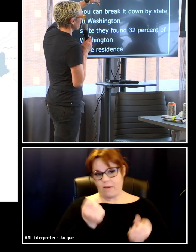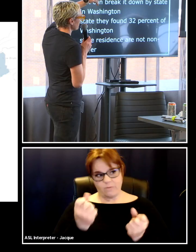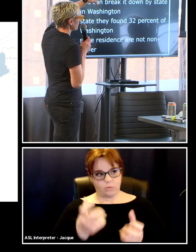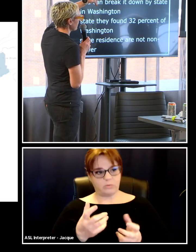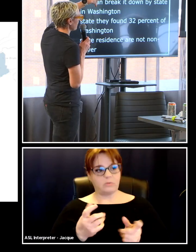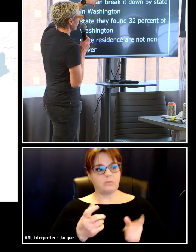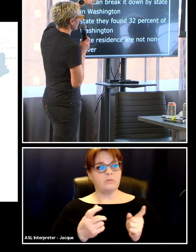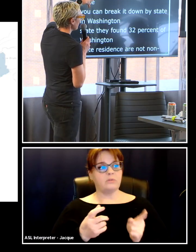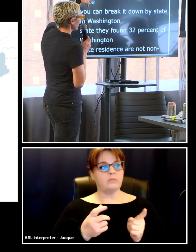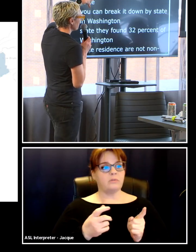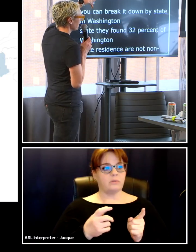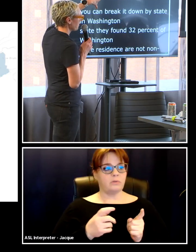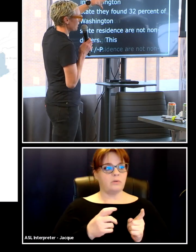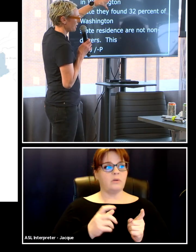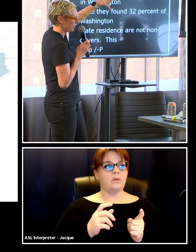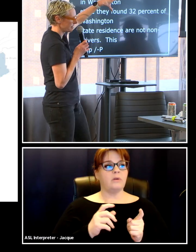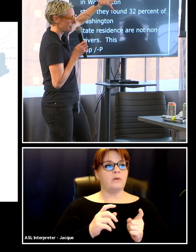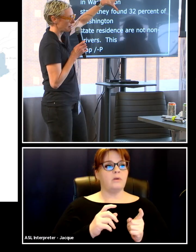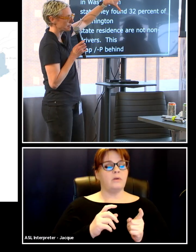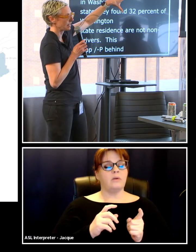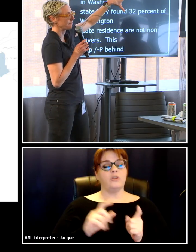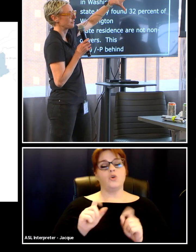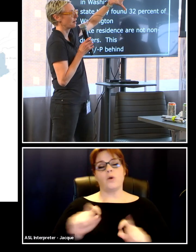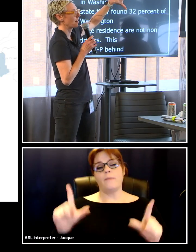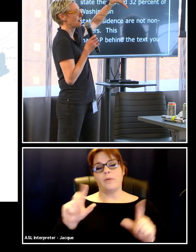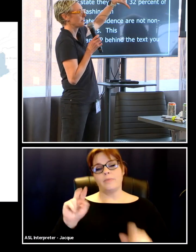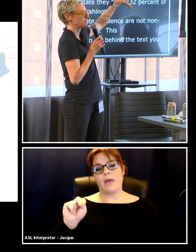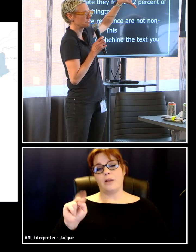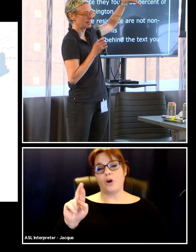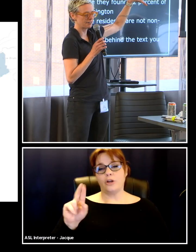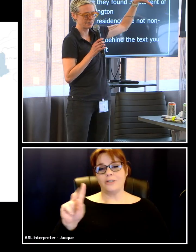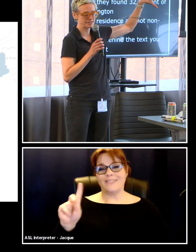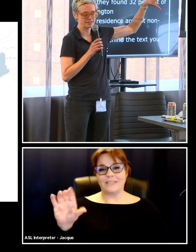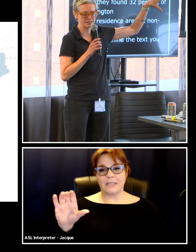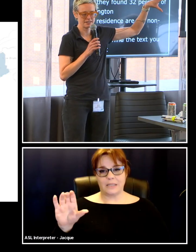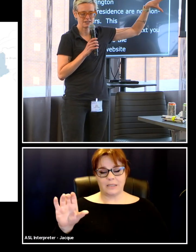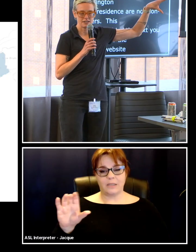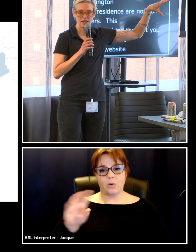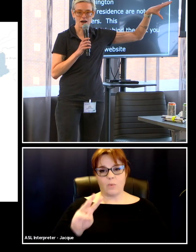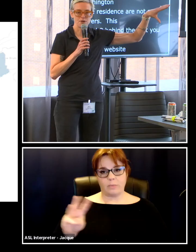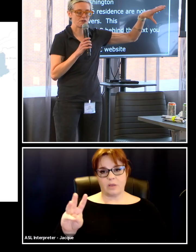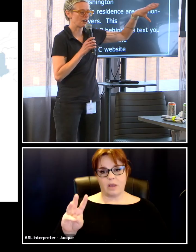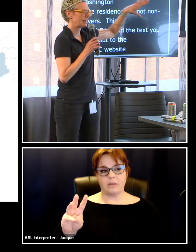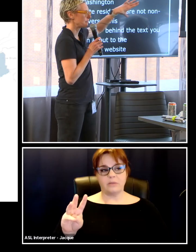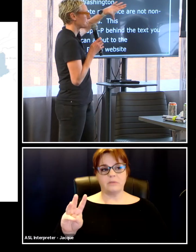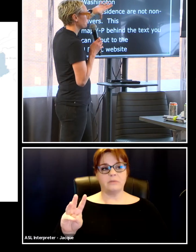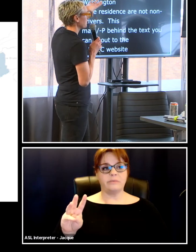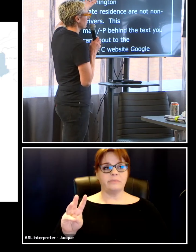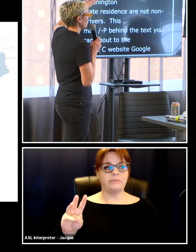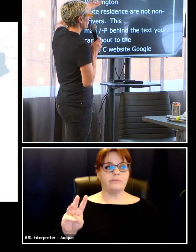this this text. You can go to the NRDC website if you uh Google NRDC um no car households and look